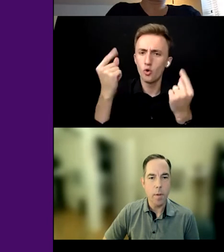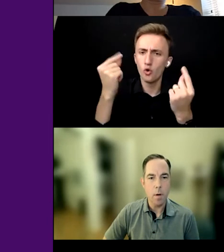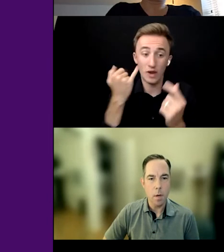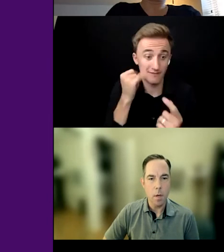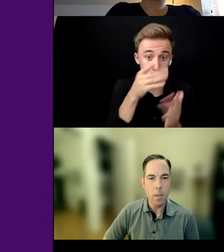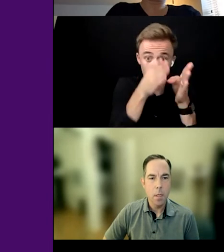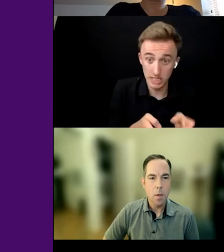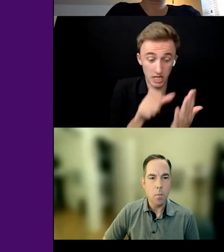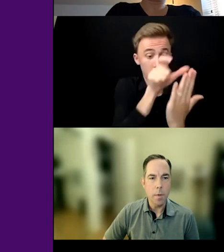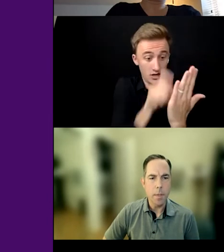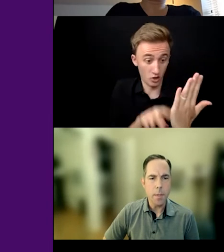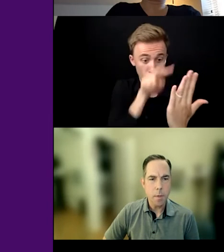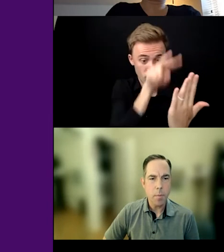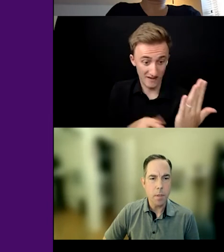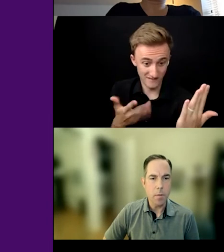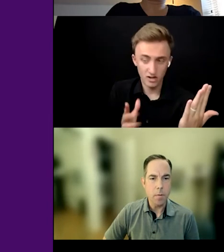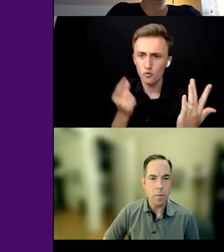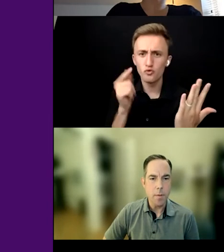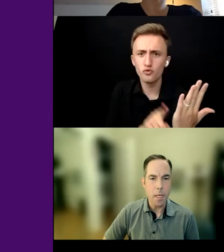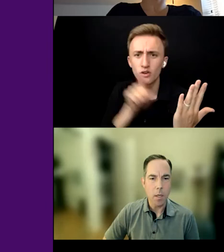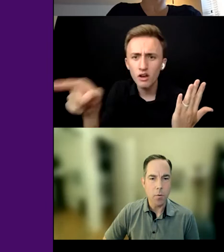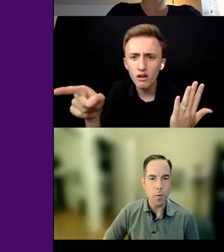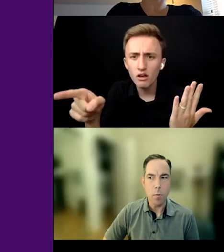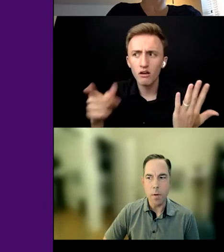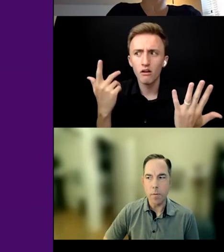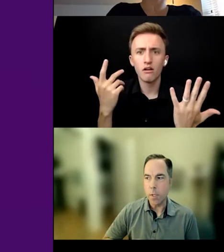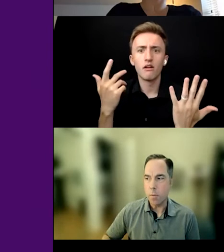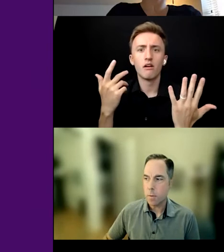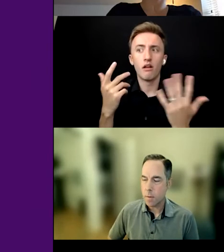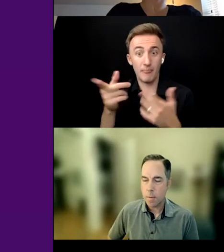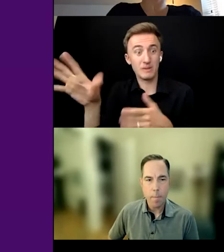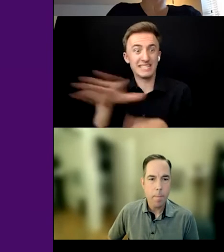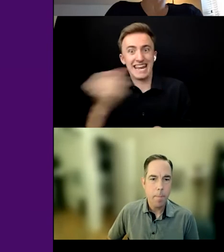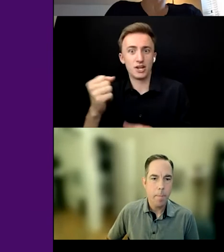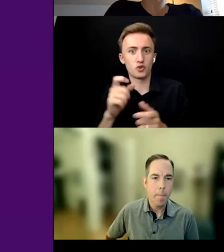they are on? Would skip when you do this without taking control away from the user?